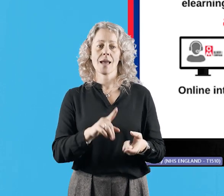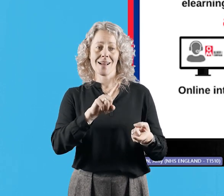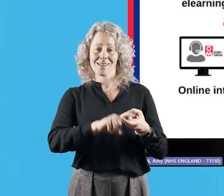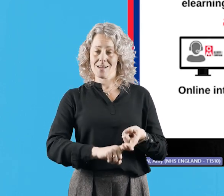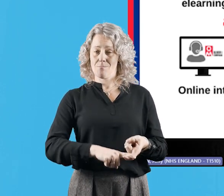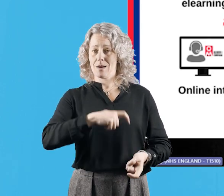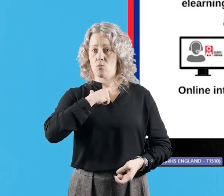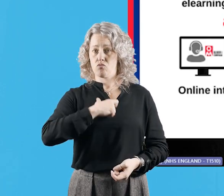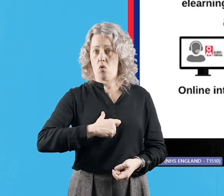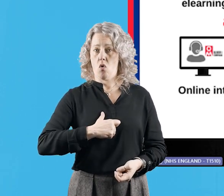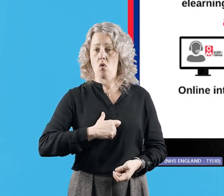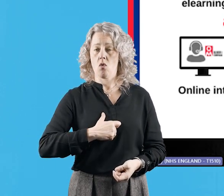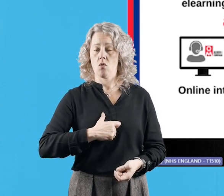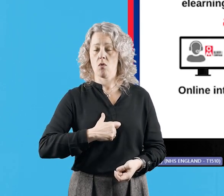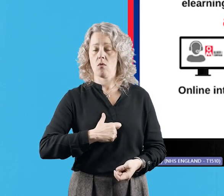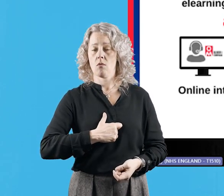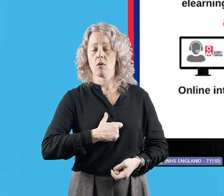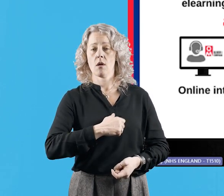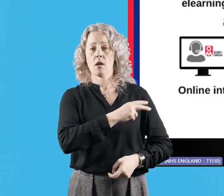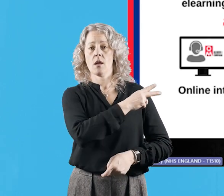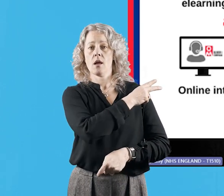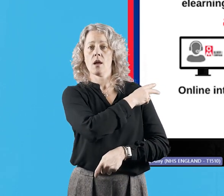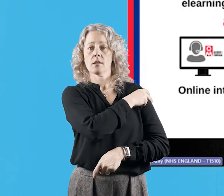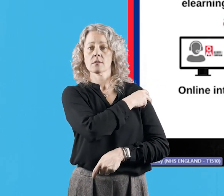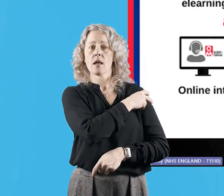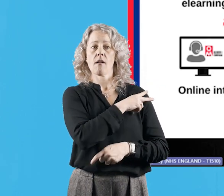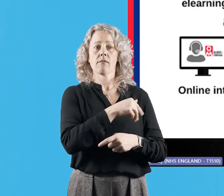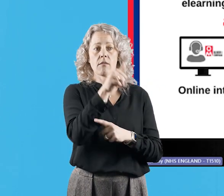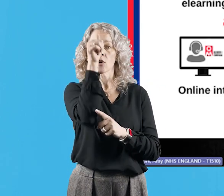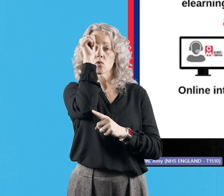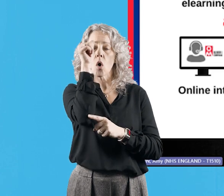Depending on the role staff may require further capabilities,